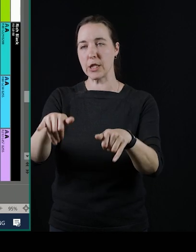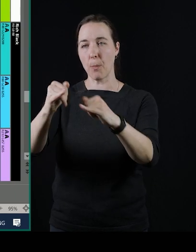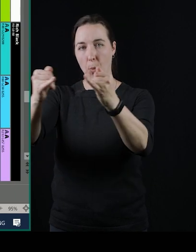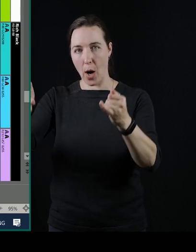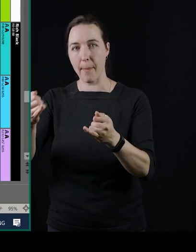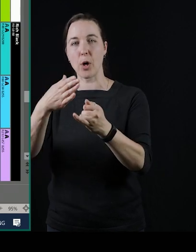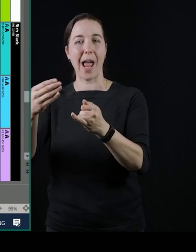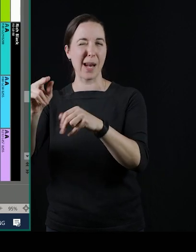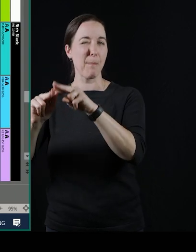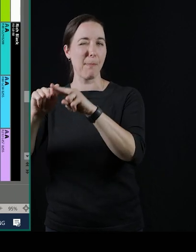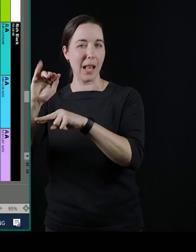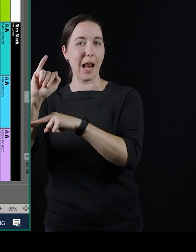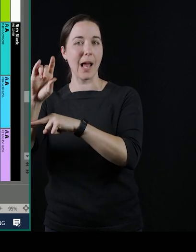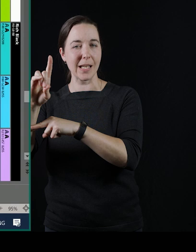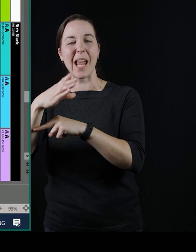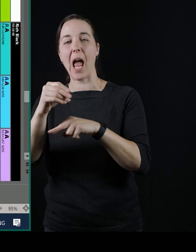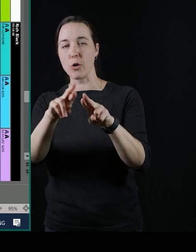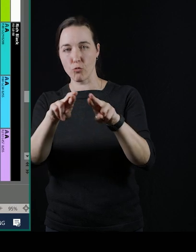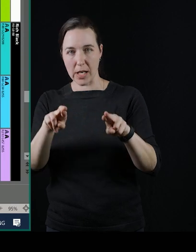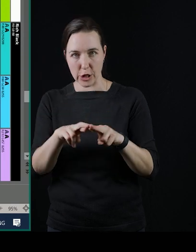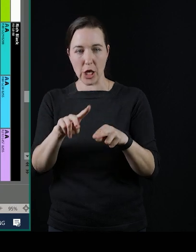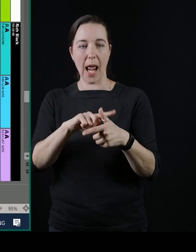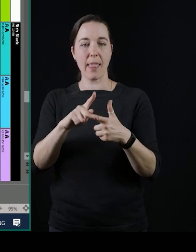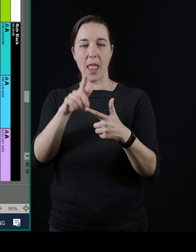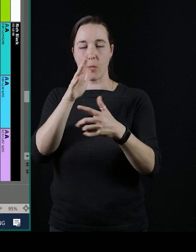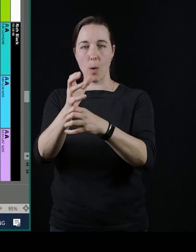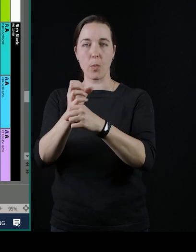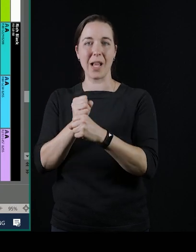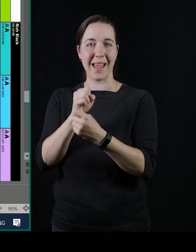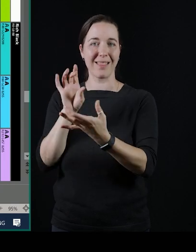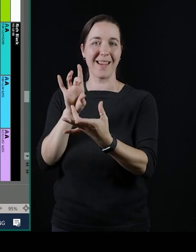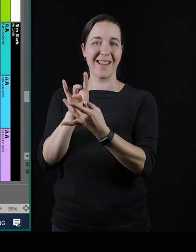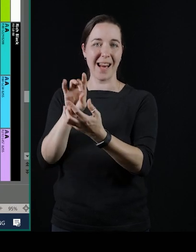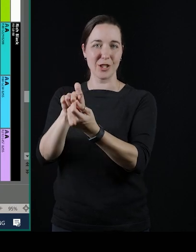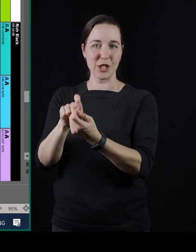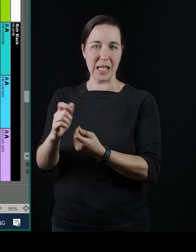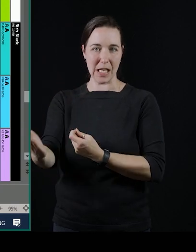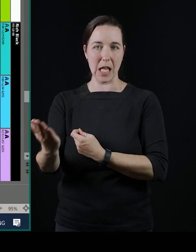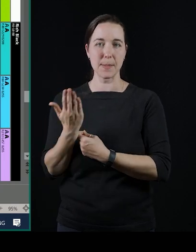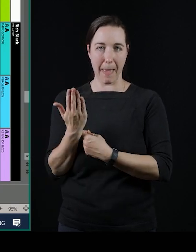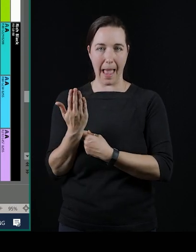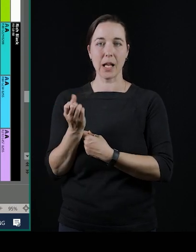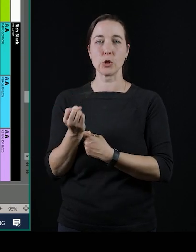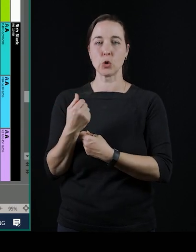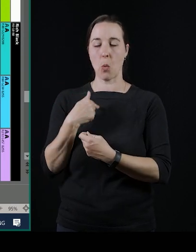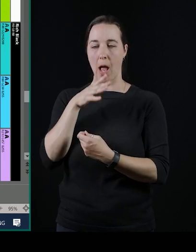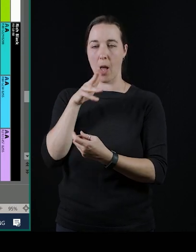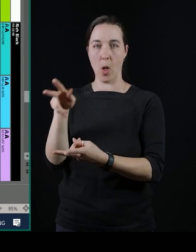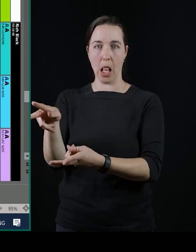And then we will get the connection details back. So I'm going to copy, paste the IP.